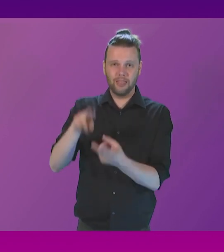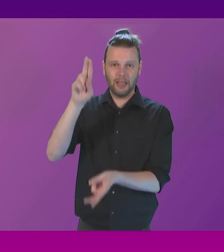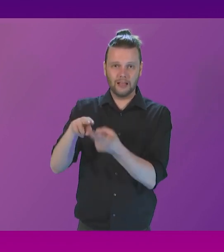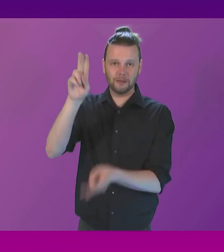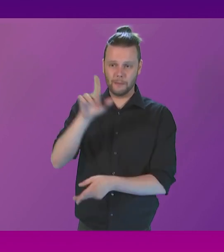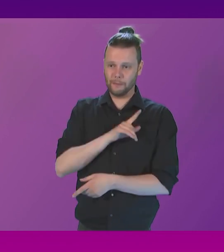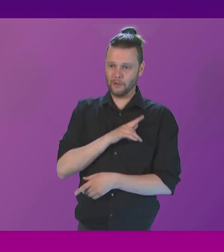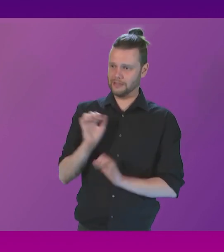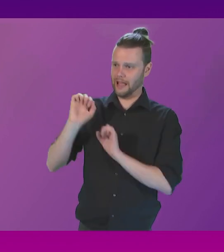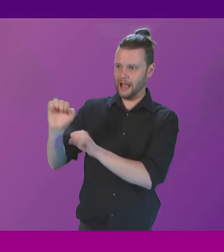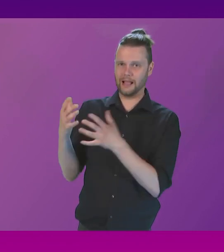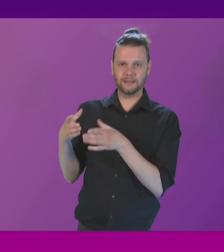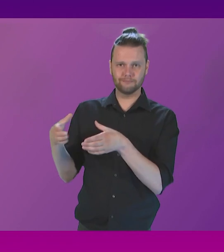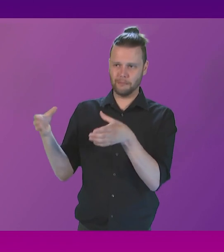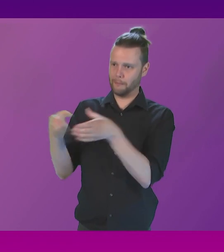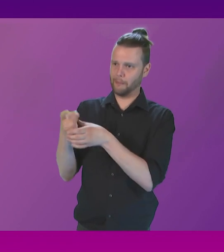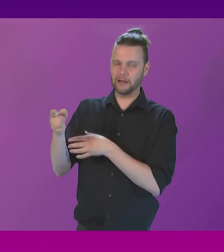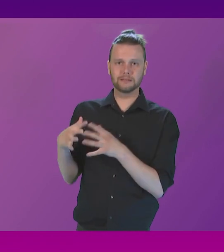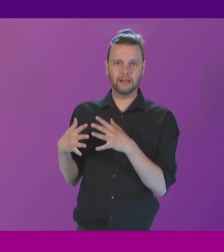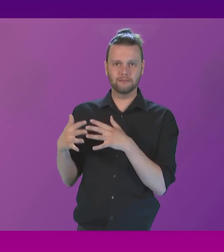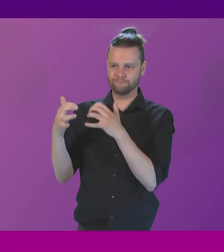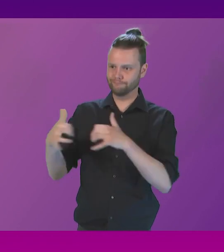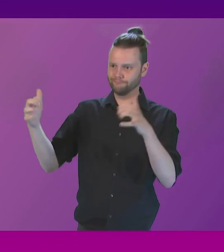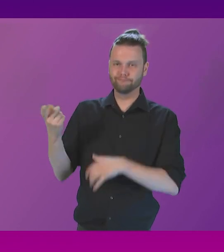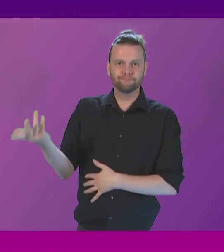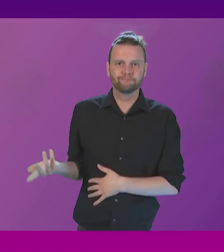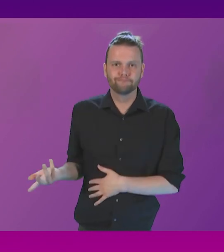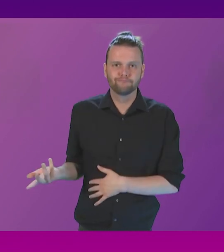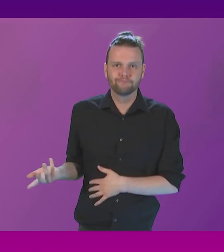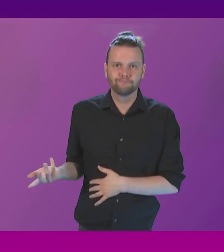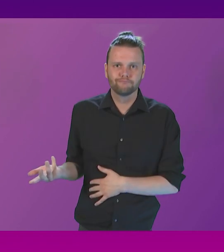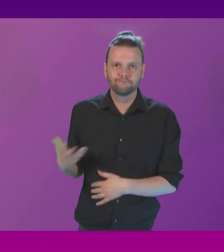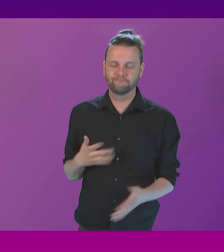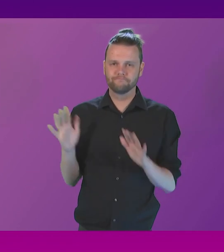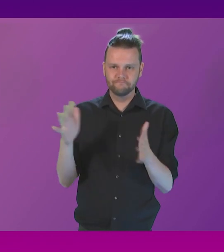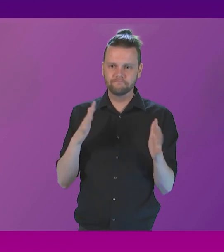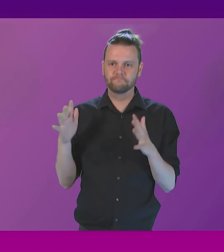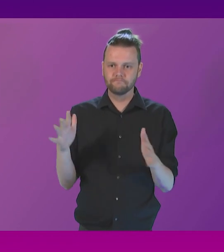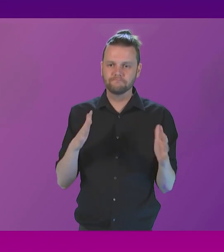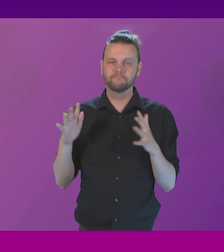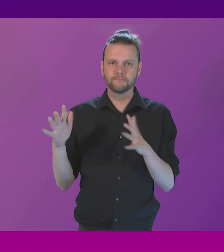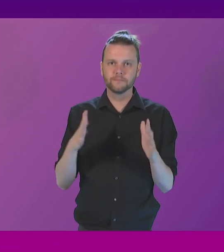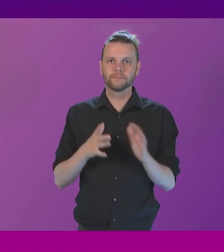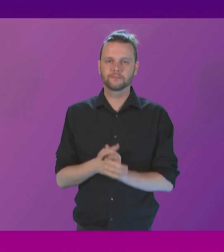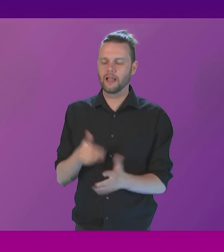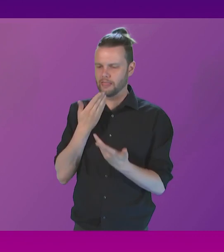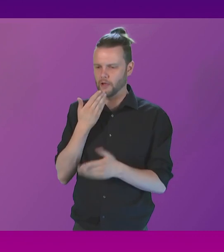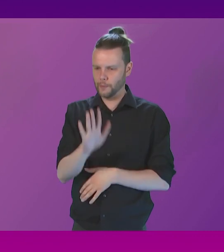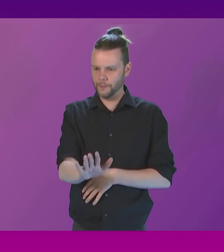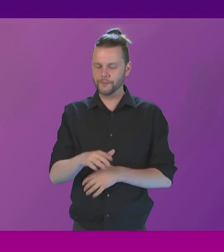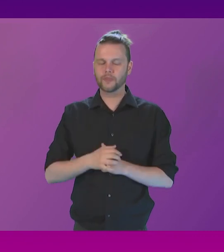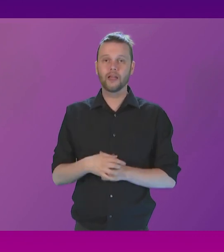actions of Mr Lumsden’s party at Westminster. That is why the cuts that have been made to